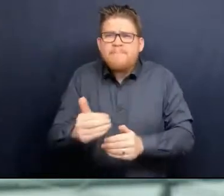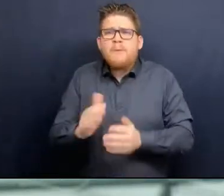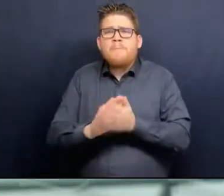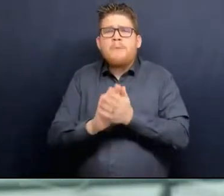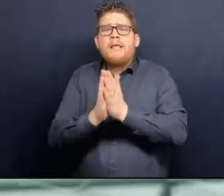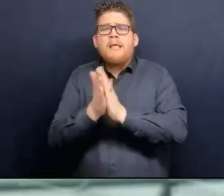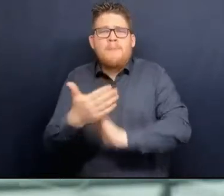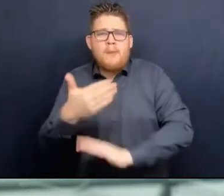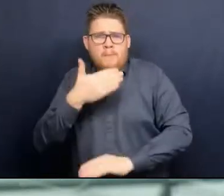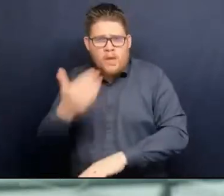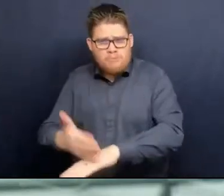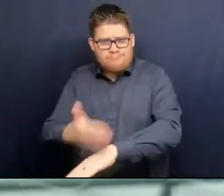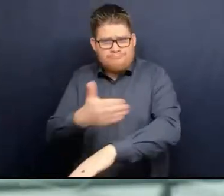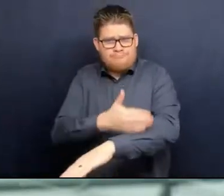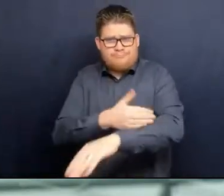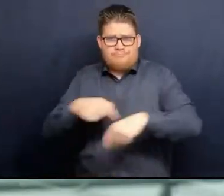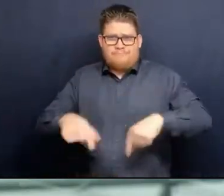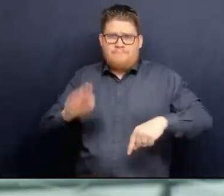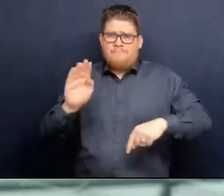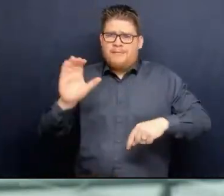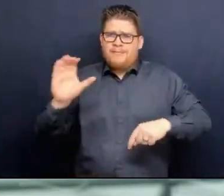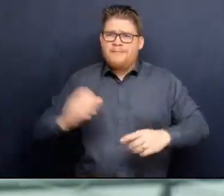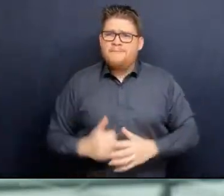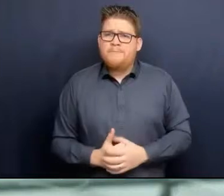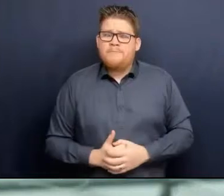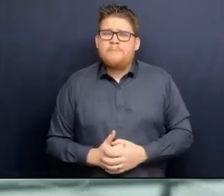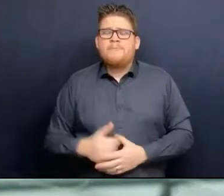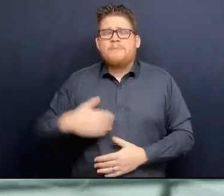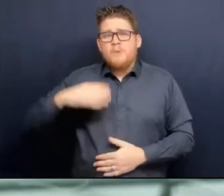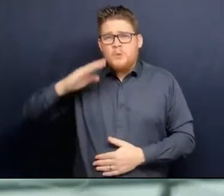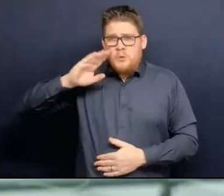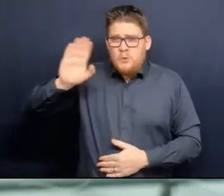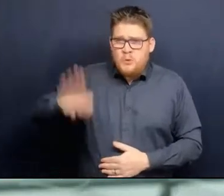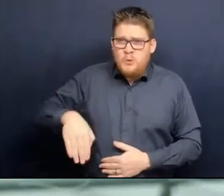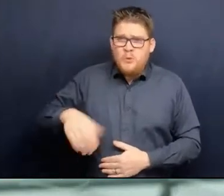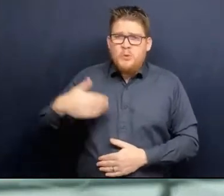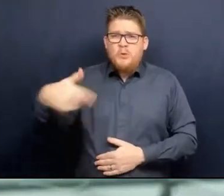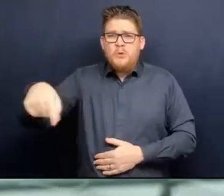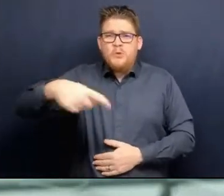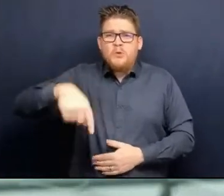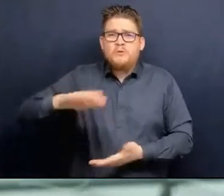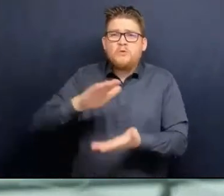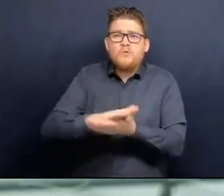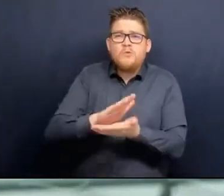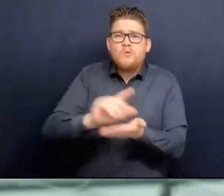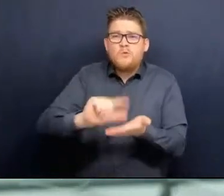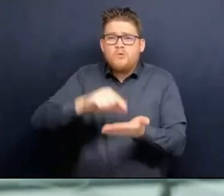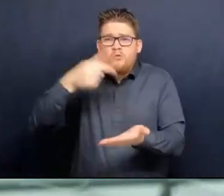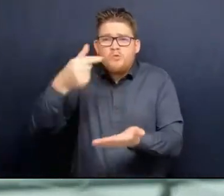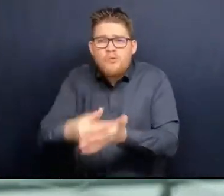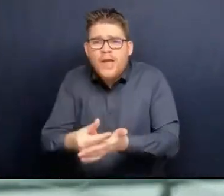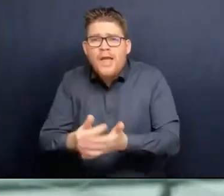more to say about that very soon. I know things like graduations and performances and